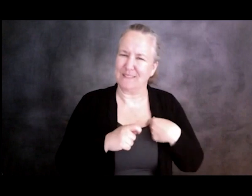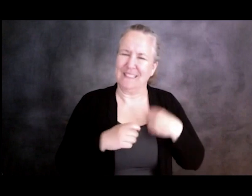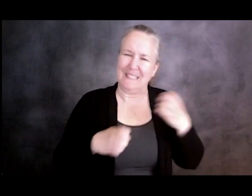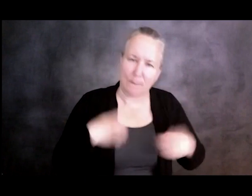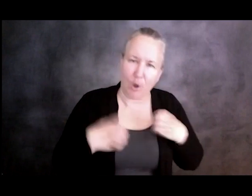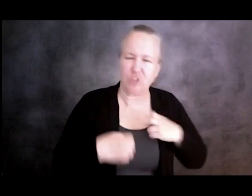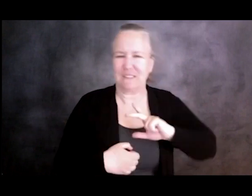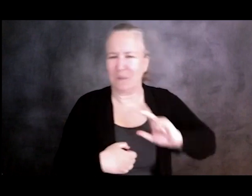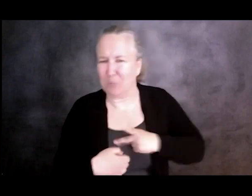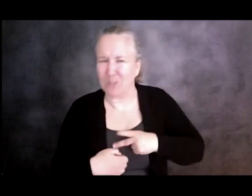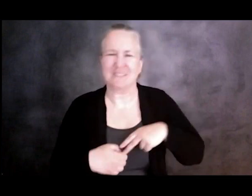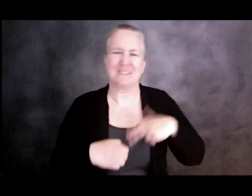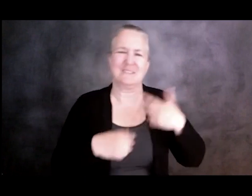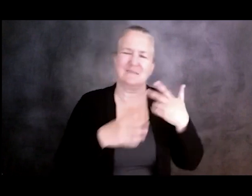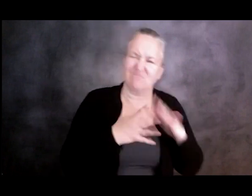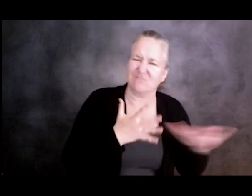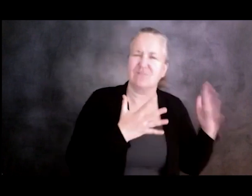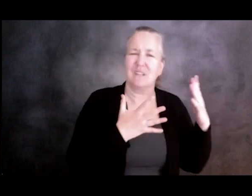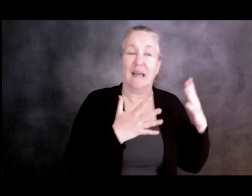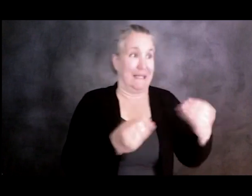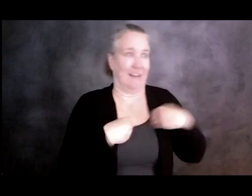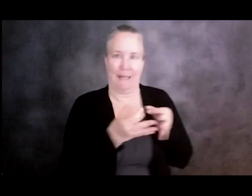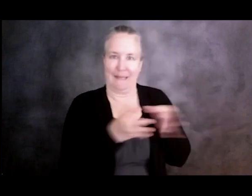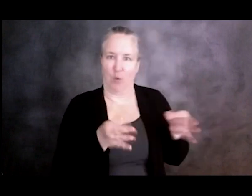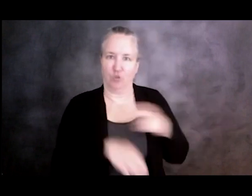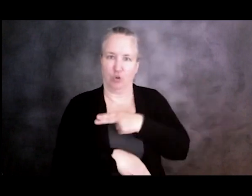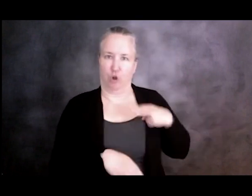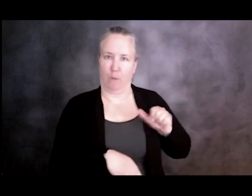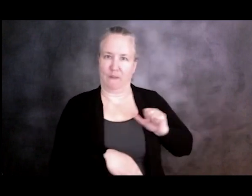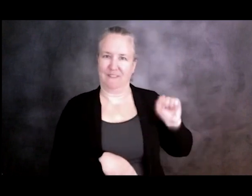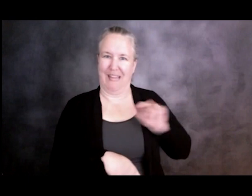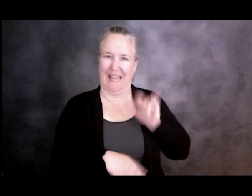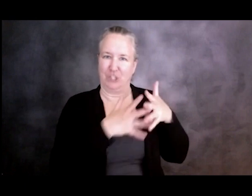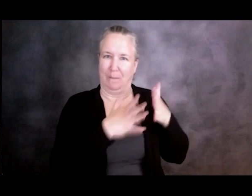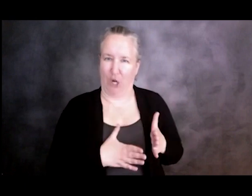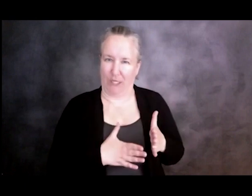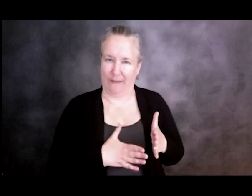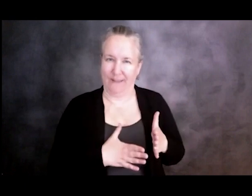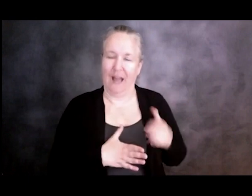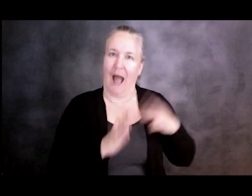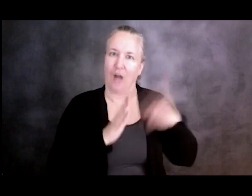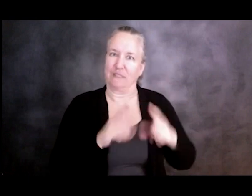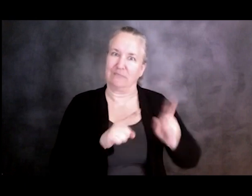And it gave me the language to call myself an Asian-American. And I began to read more than Jane Austen and the Romantics. I love Jane Austen and the Romantics.